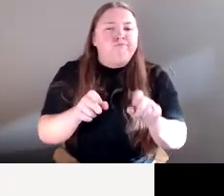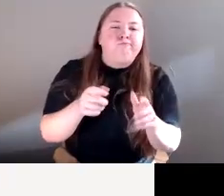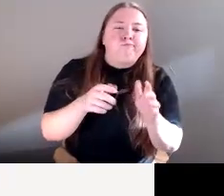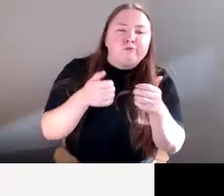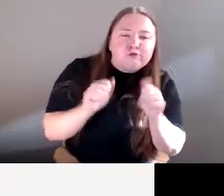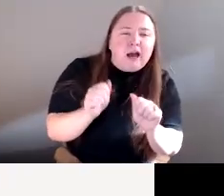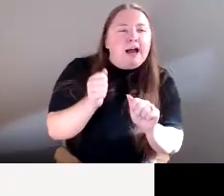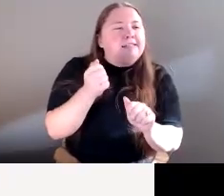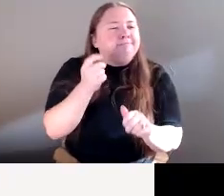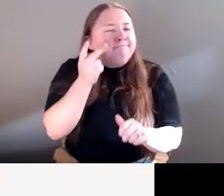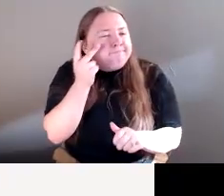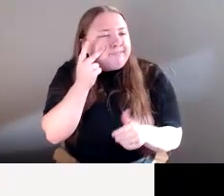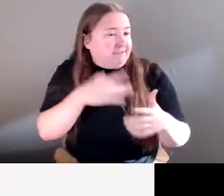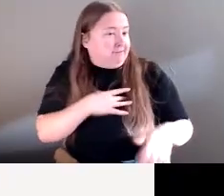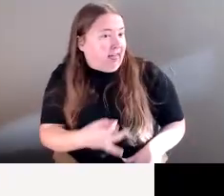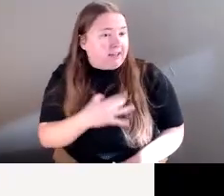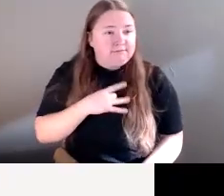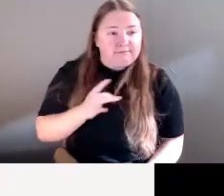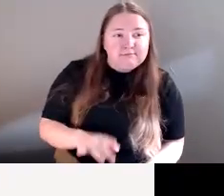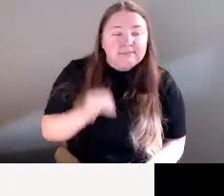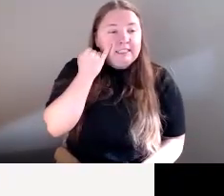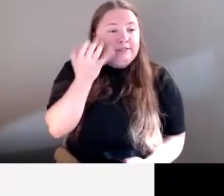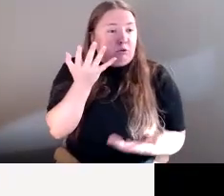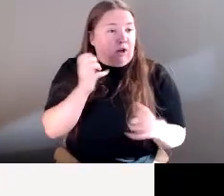or experiment with it a bit if you wanted to provide feedback